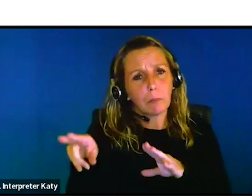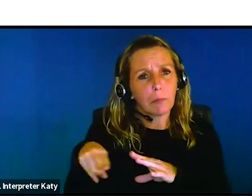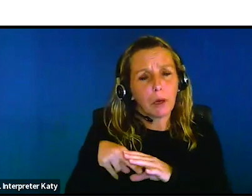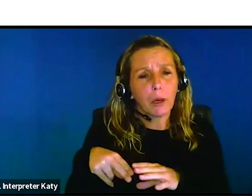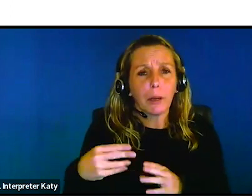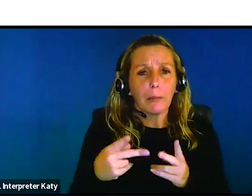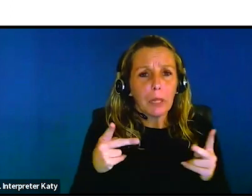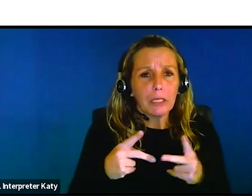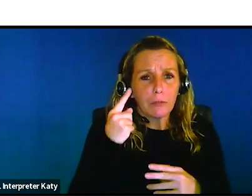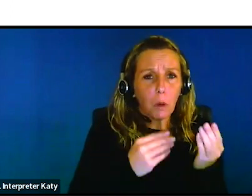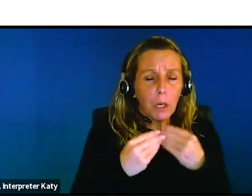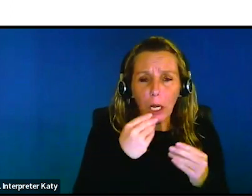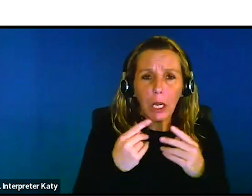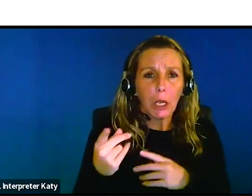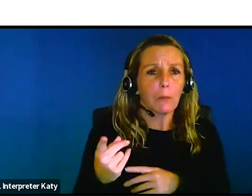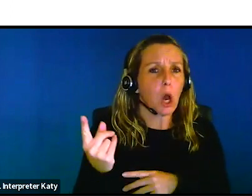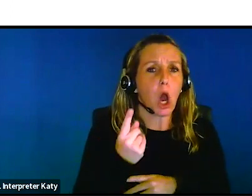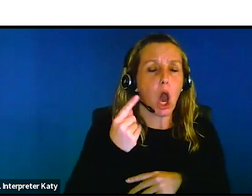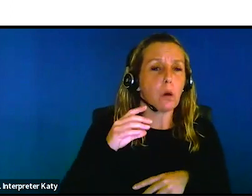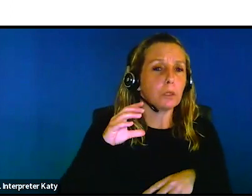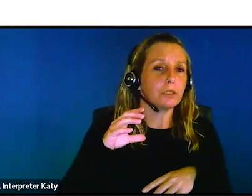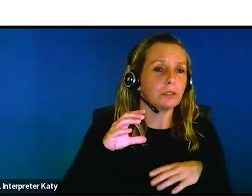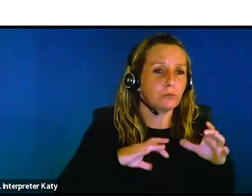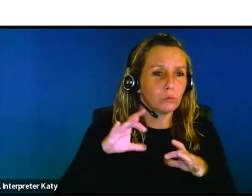talking to folks and we didn't know who they were